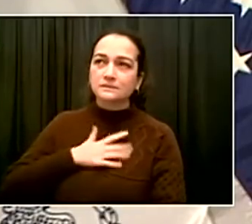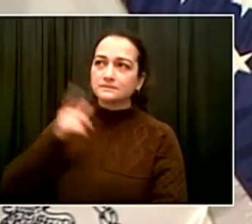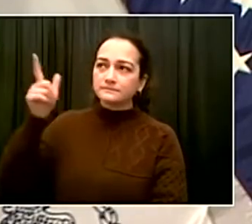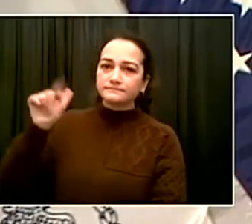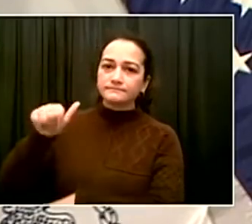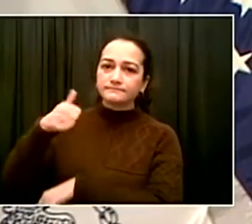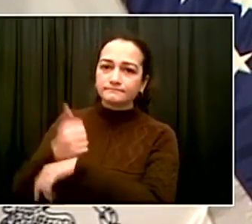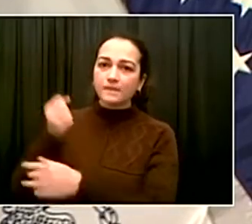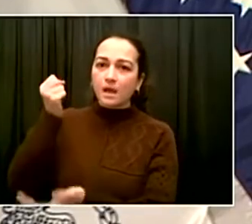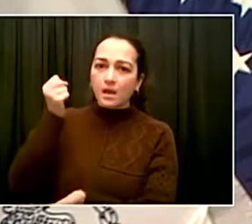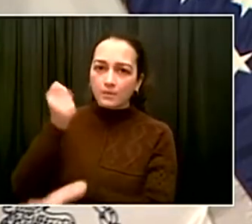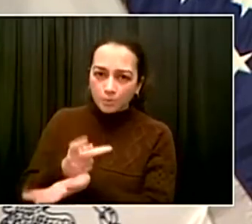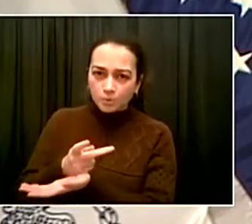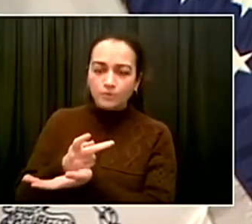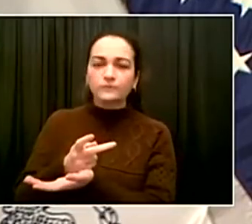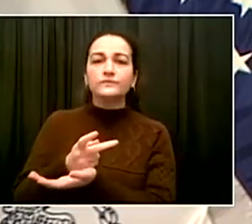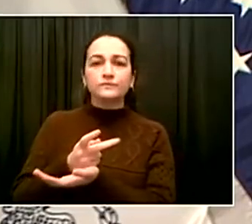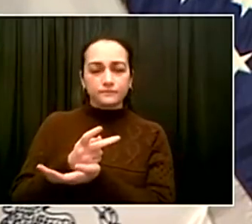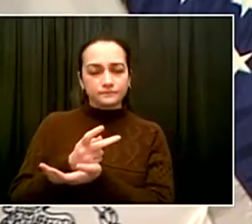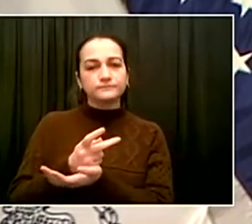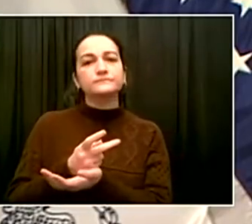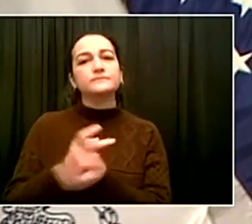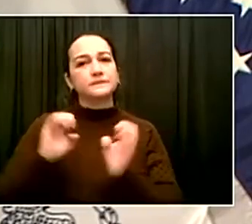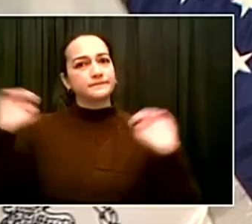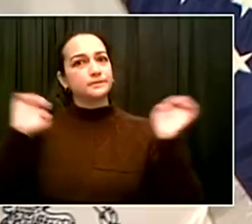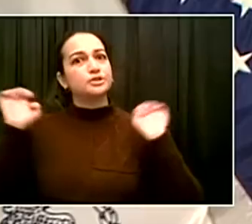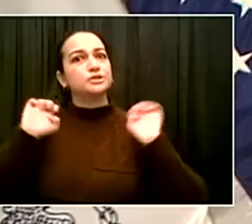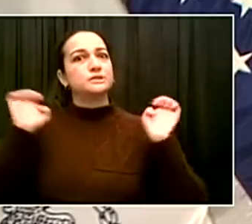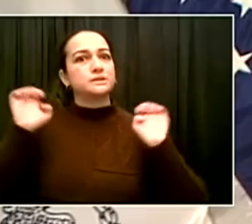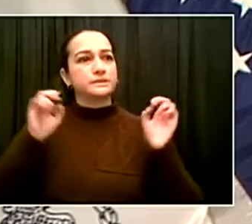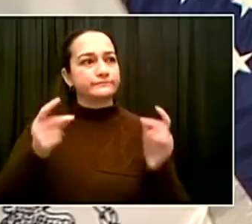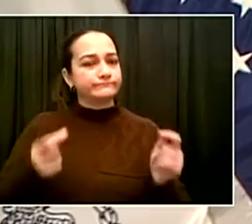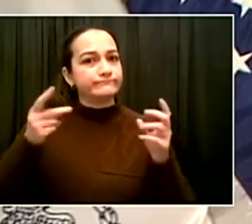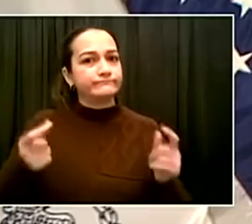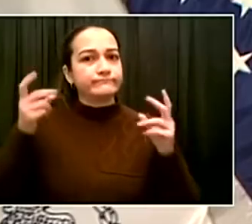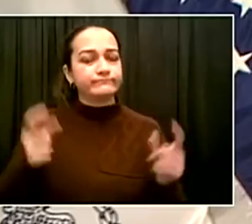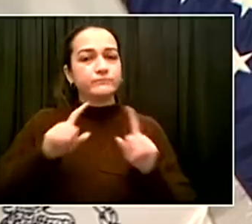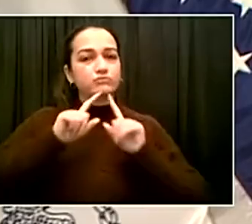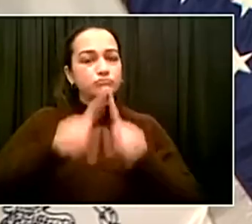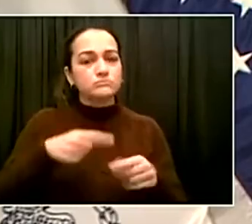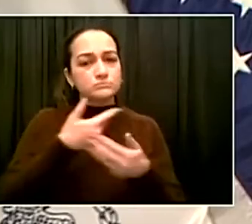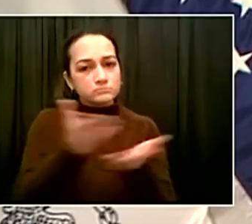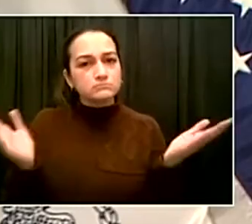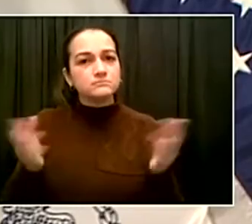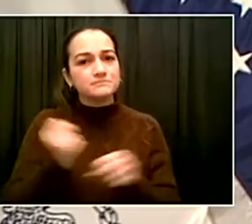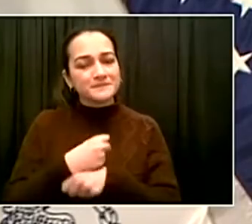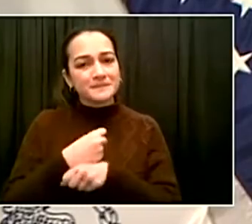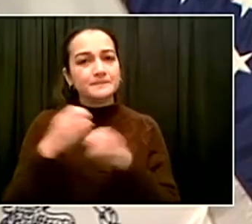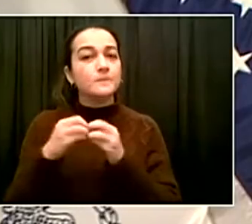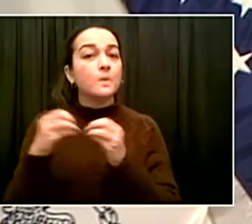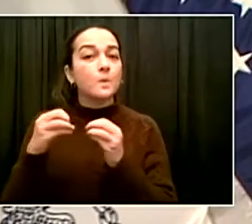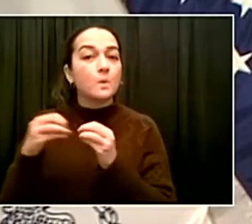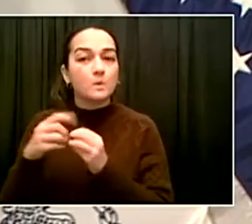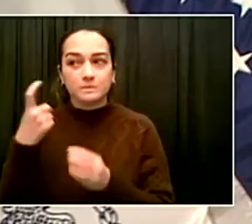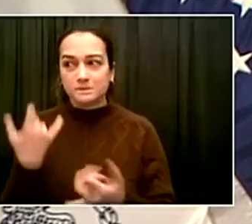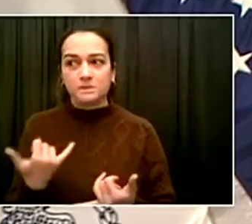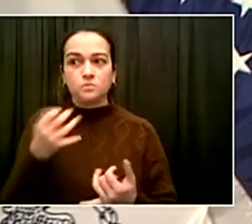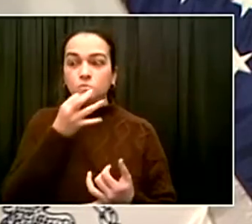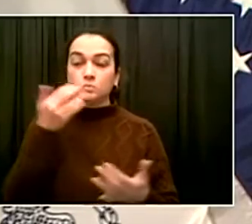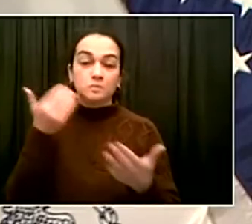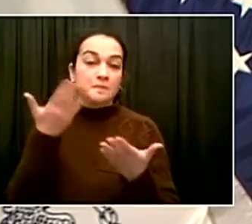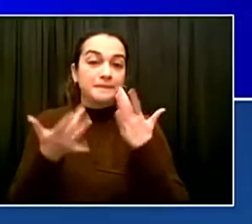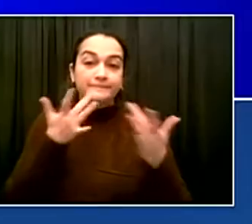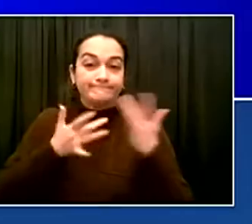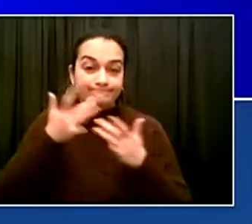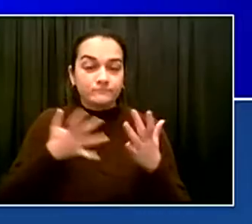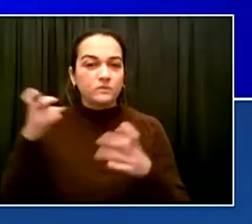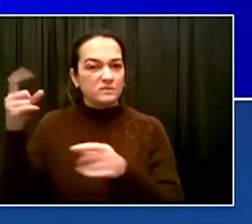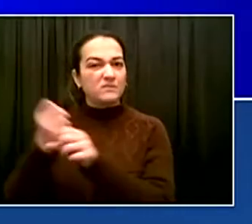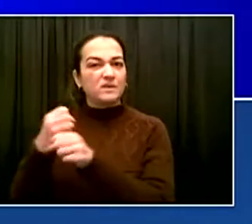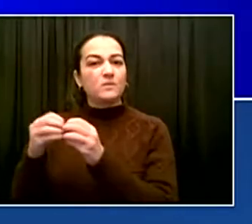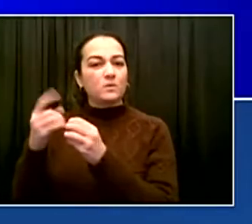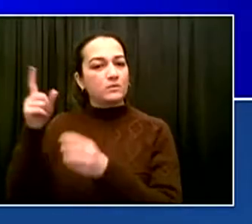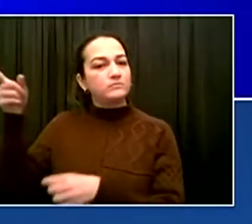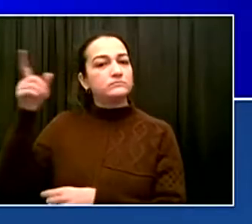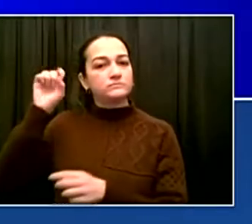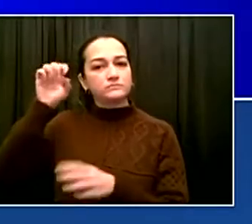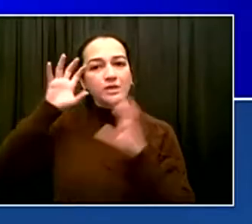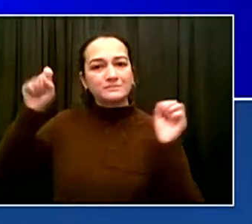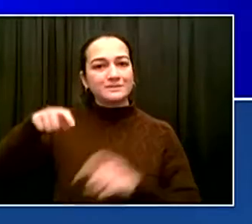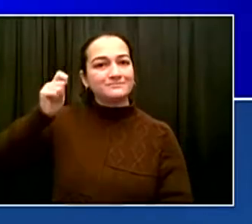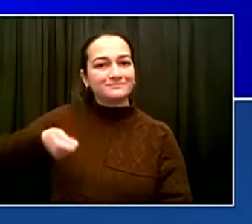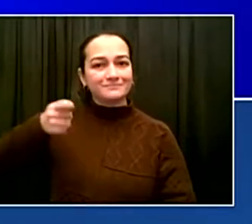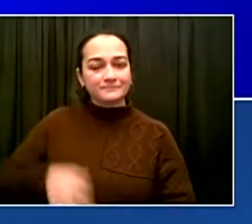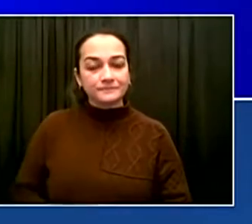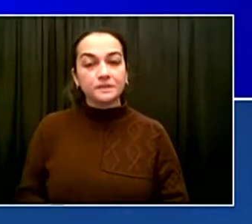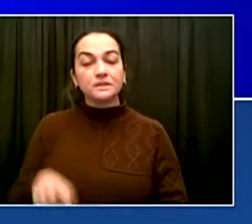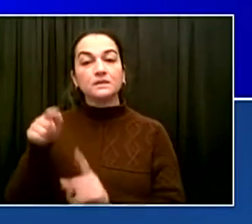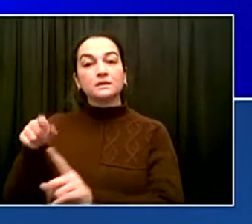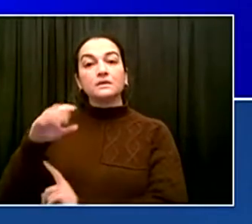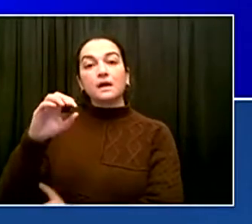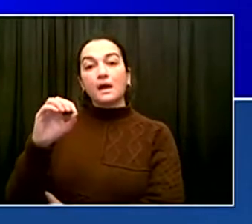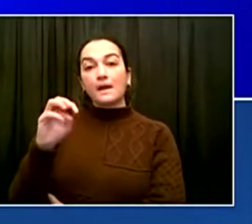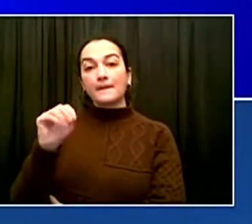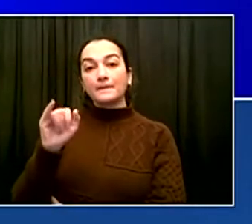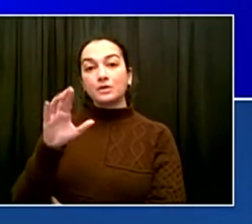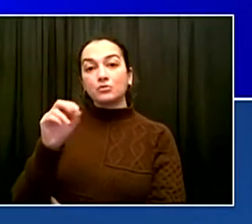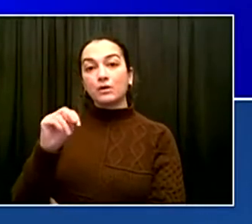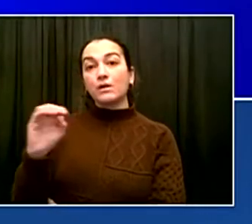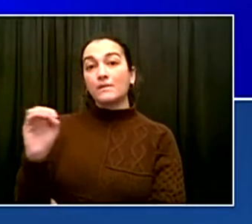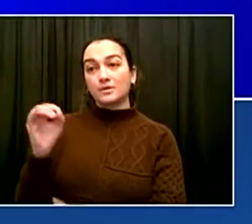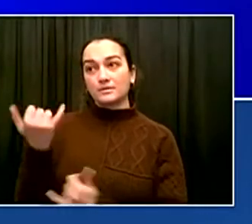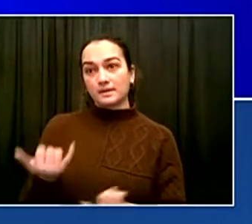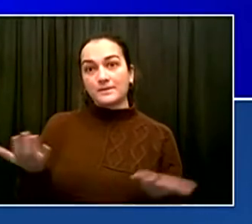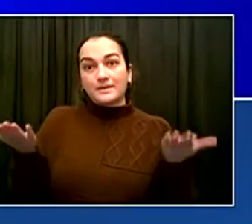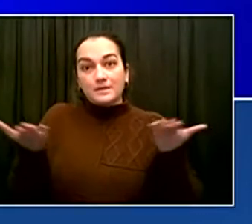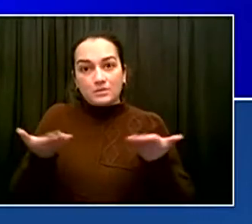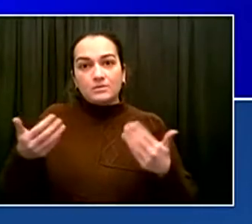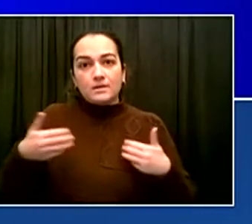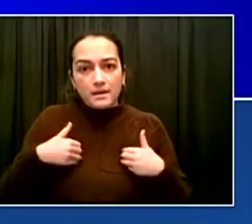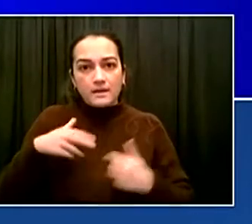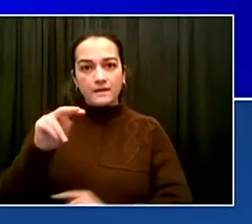THE PRESIDENT INVOKE THE